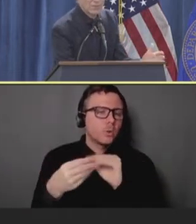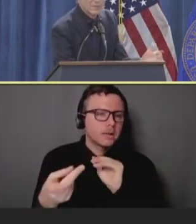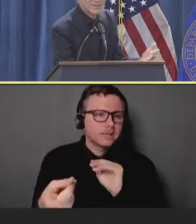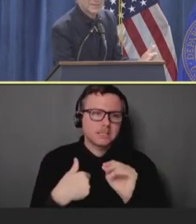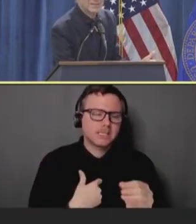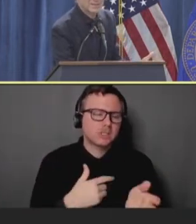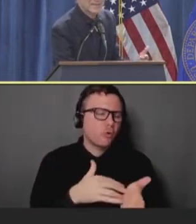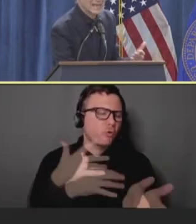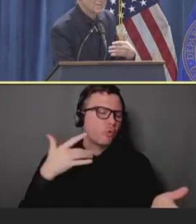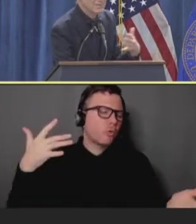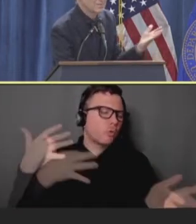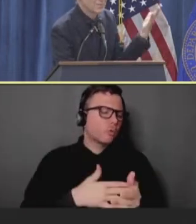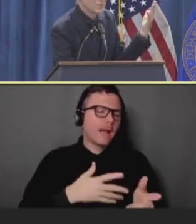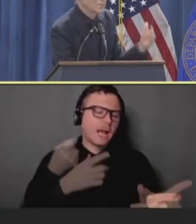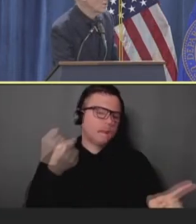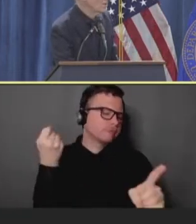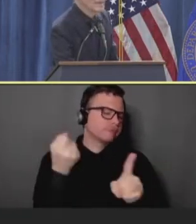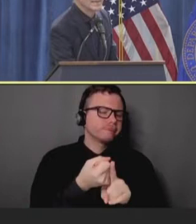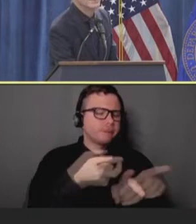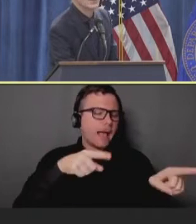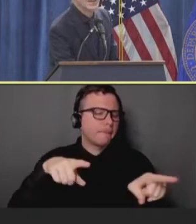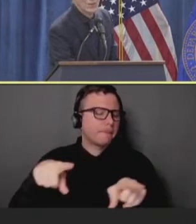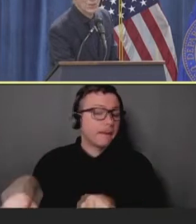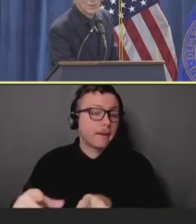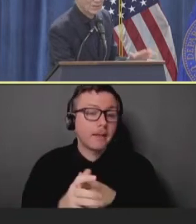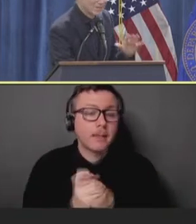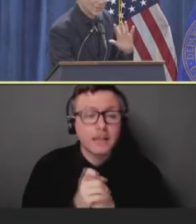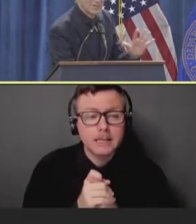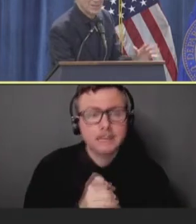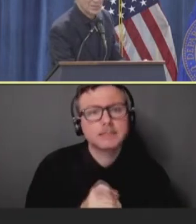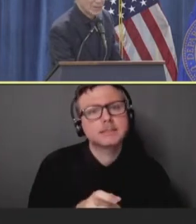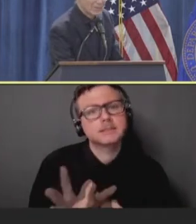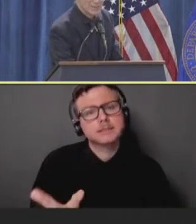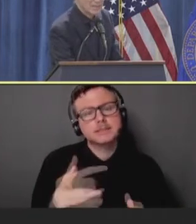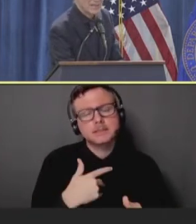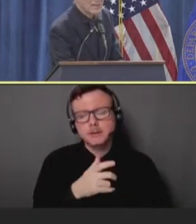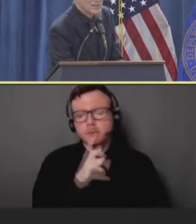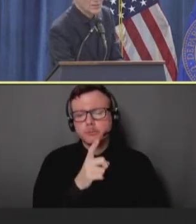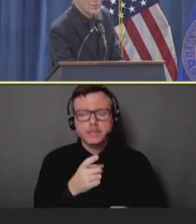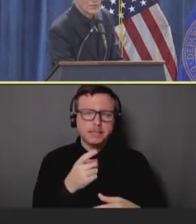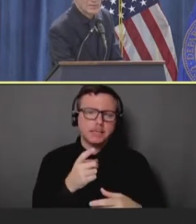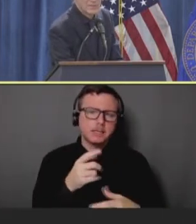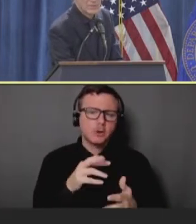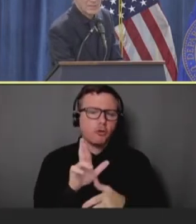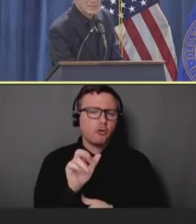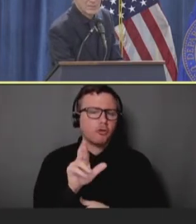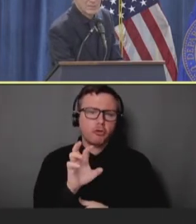Most kids this happened. One depends on how one describes it, but, you know, on the order of several cases per